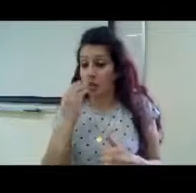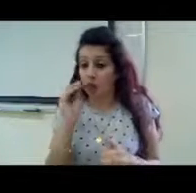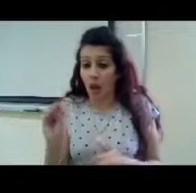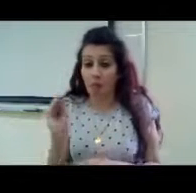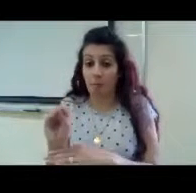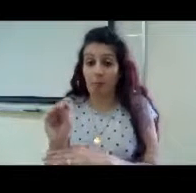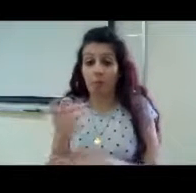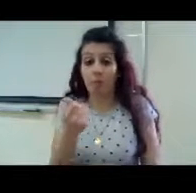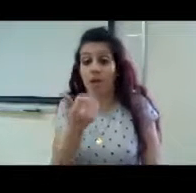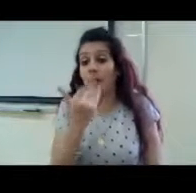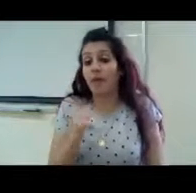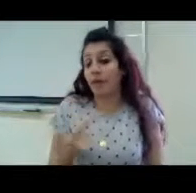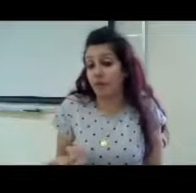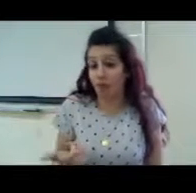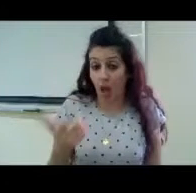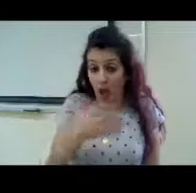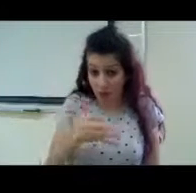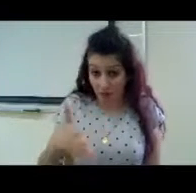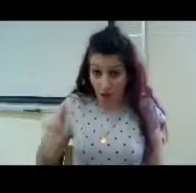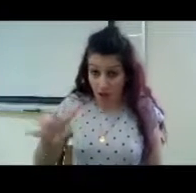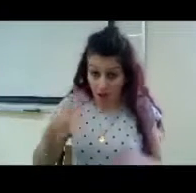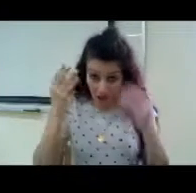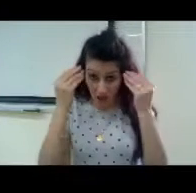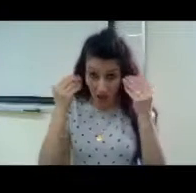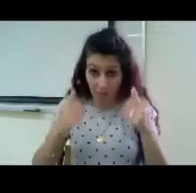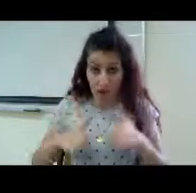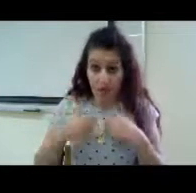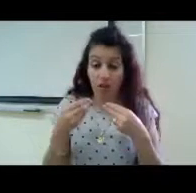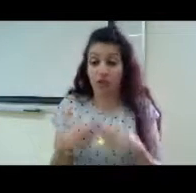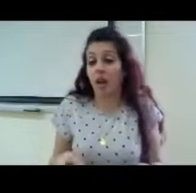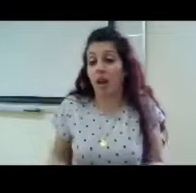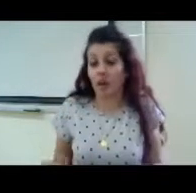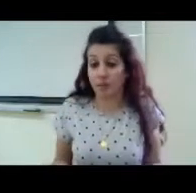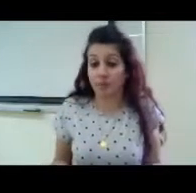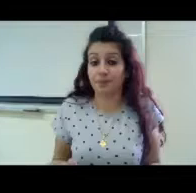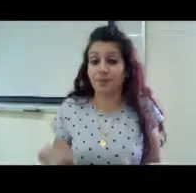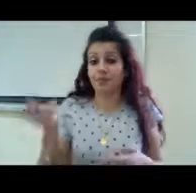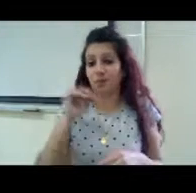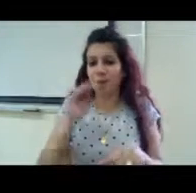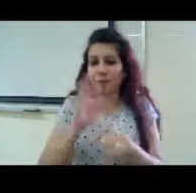violence so as I mentioned earlier is distance education the answer for all